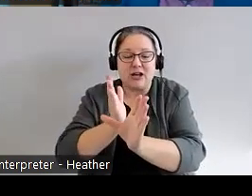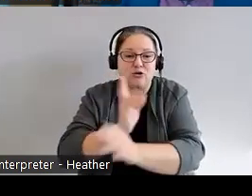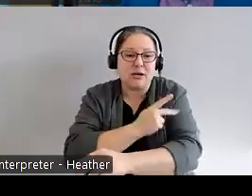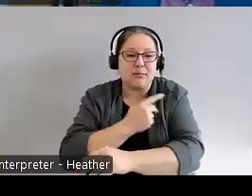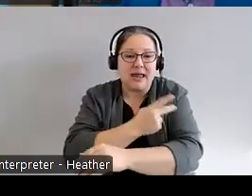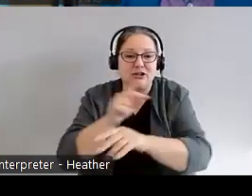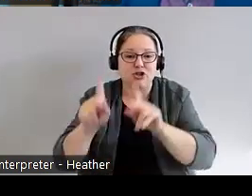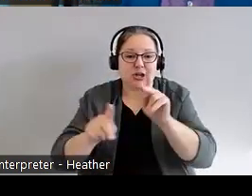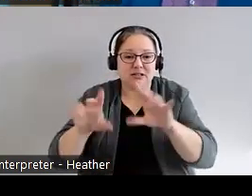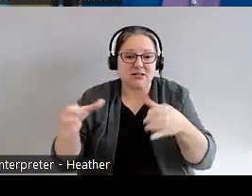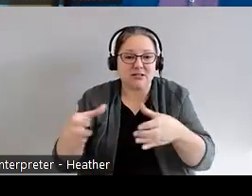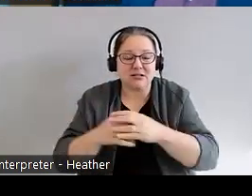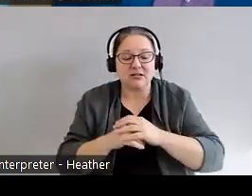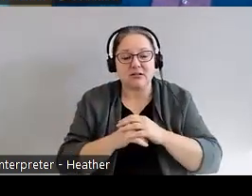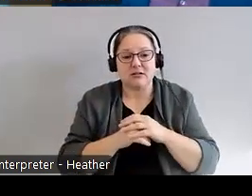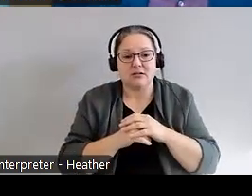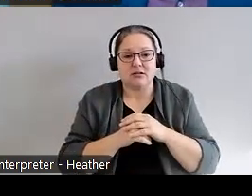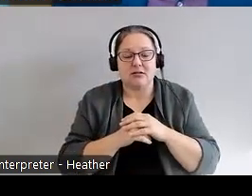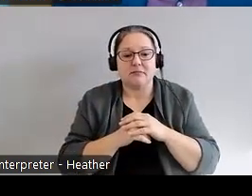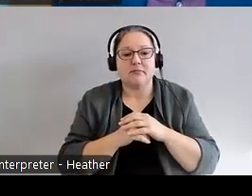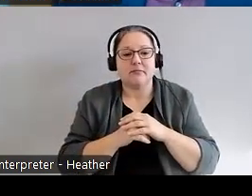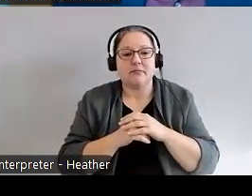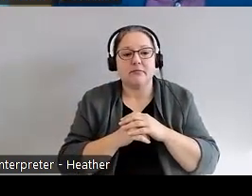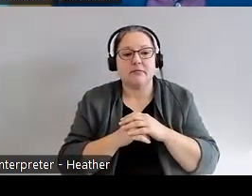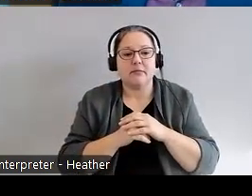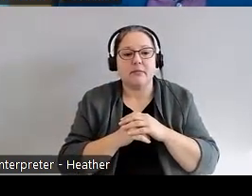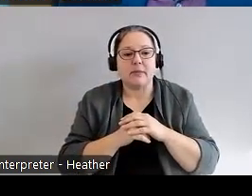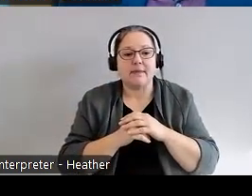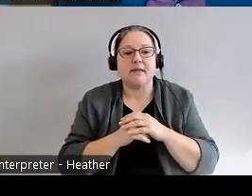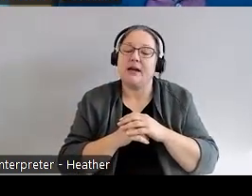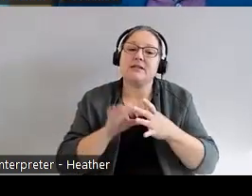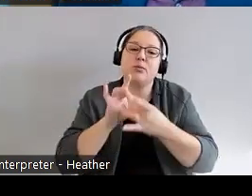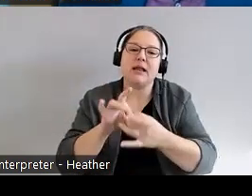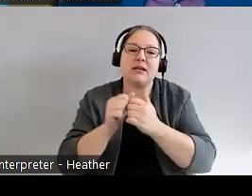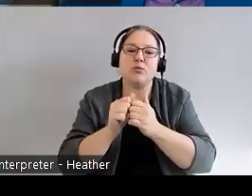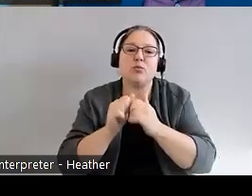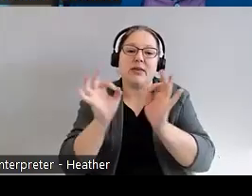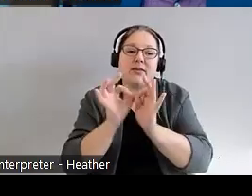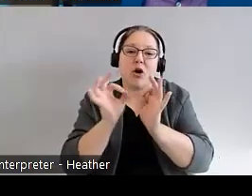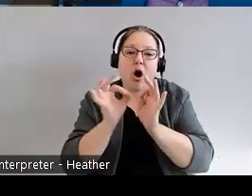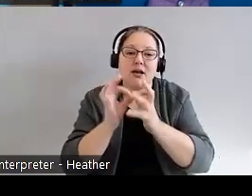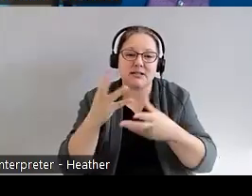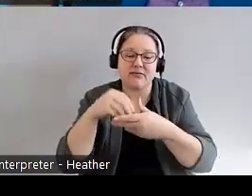uh and you know it's associated with remarkable costs. Again, this is uh this is old data from uh